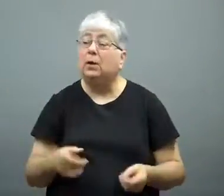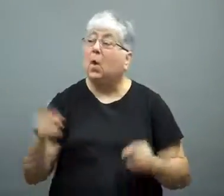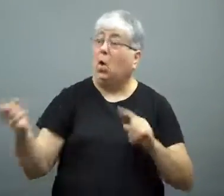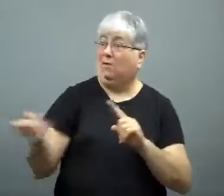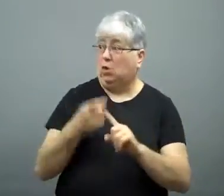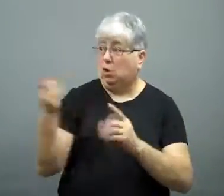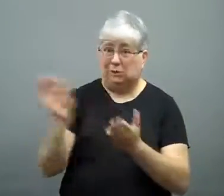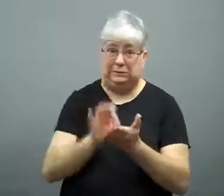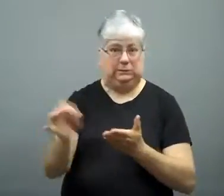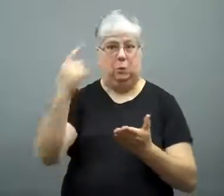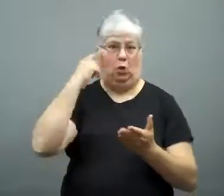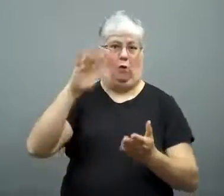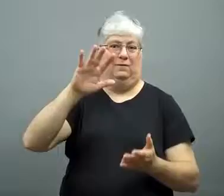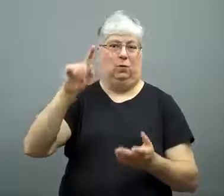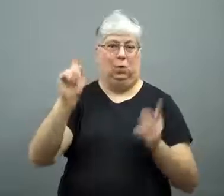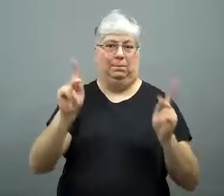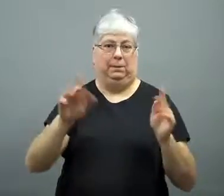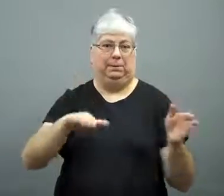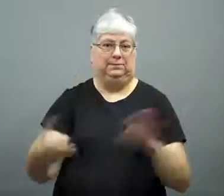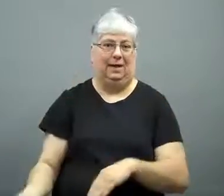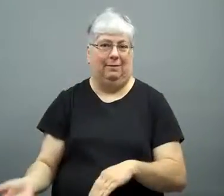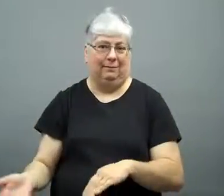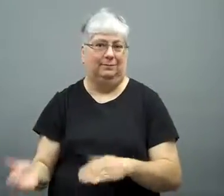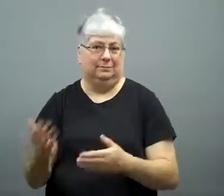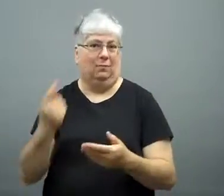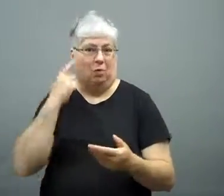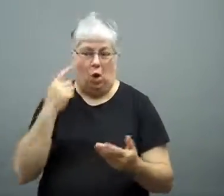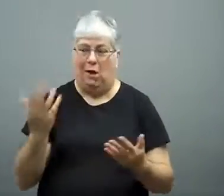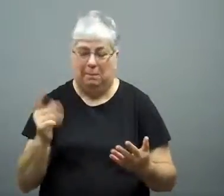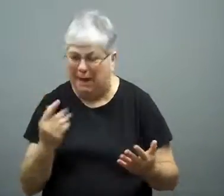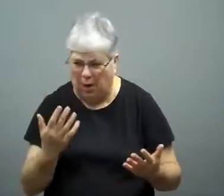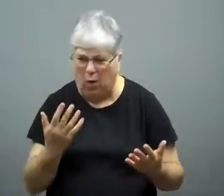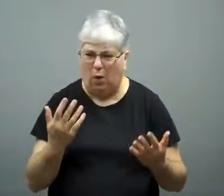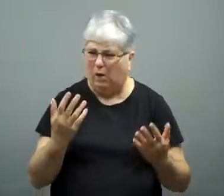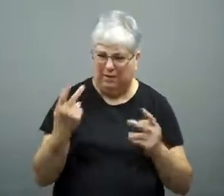At first 51 people were reported dead.